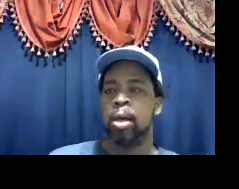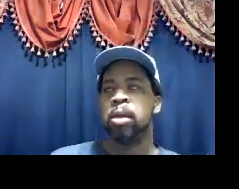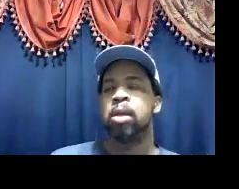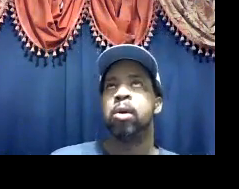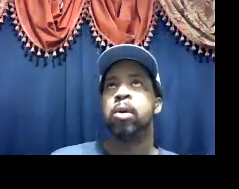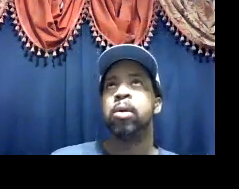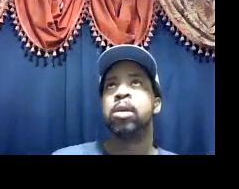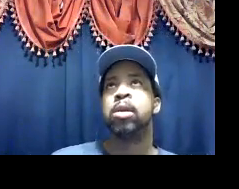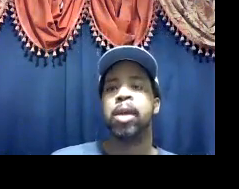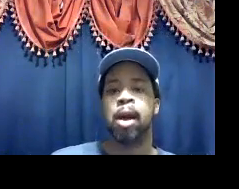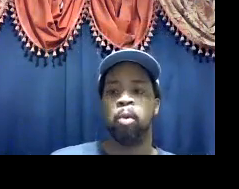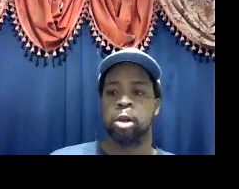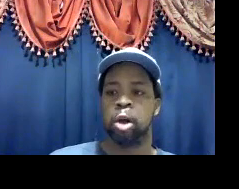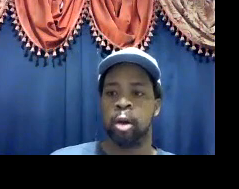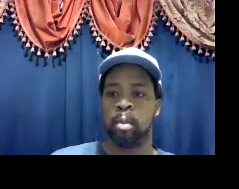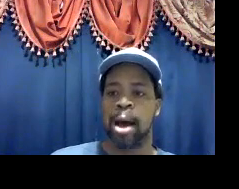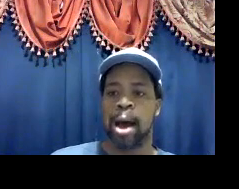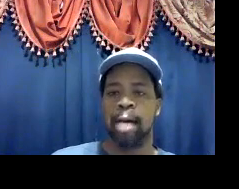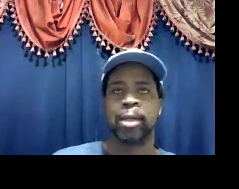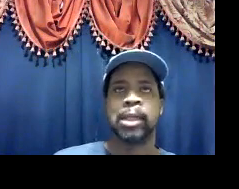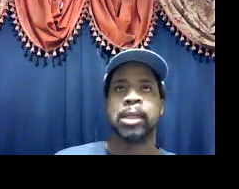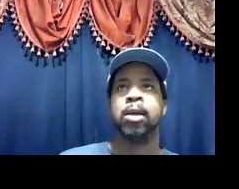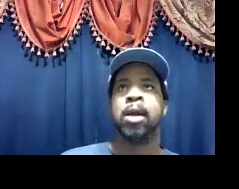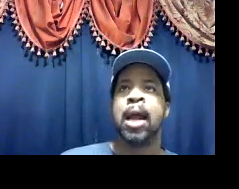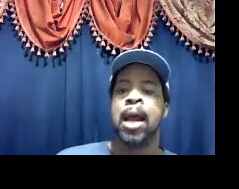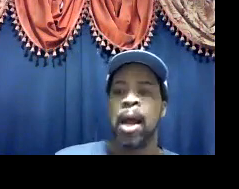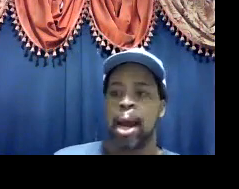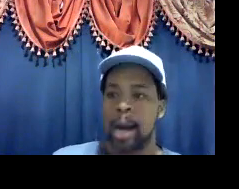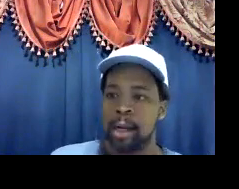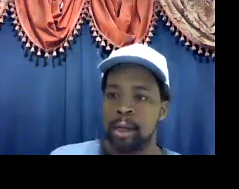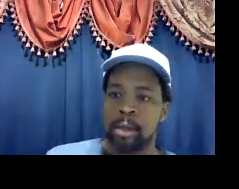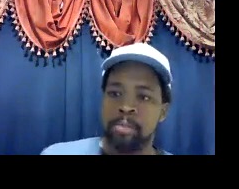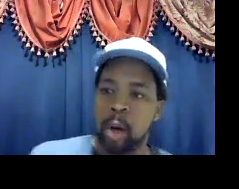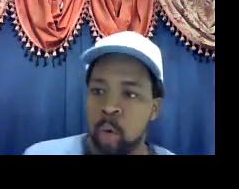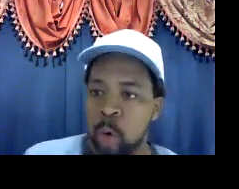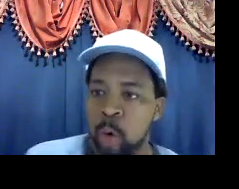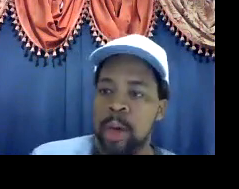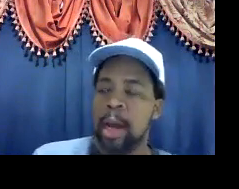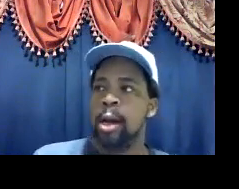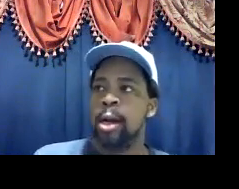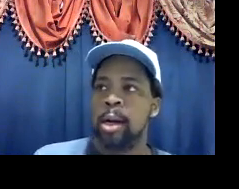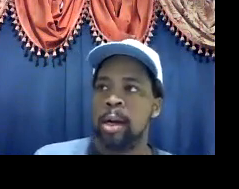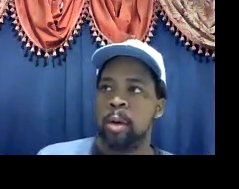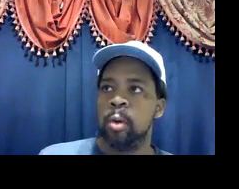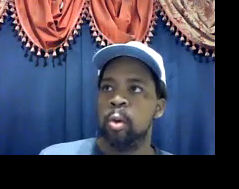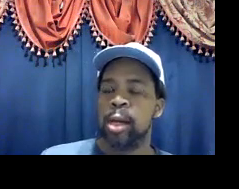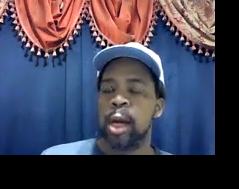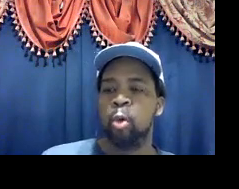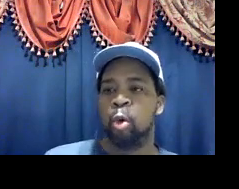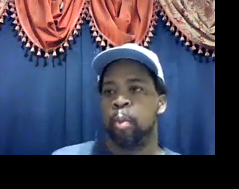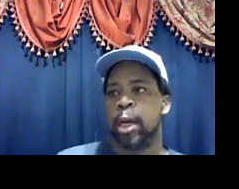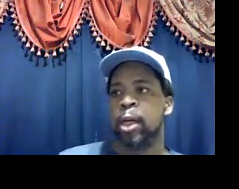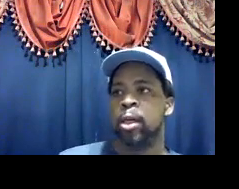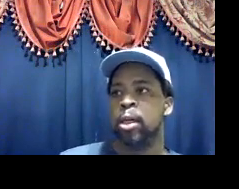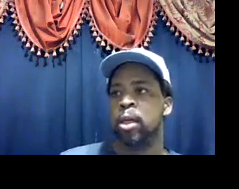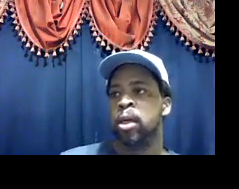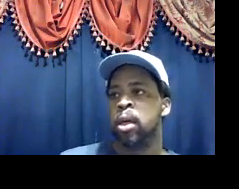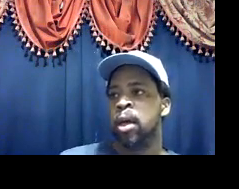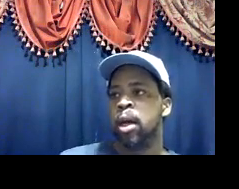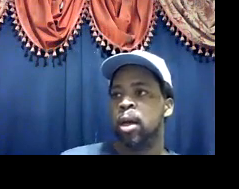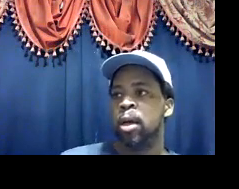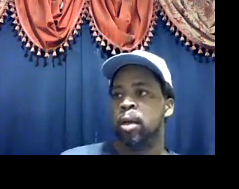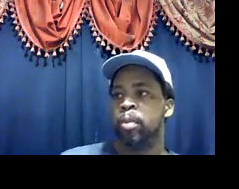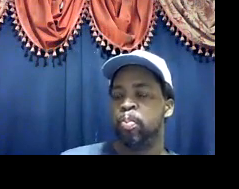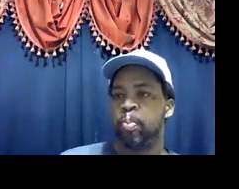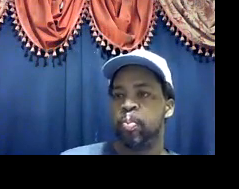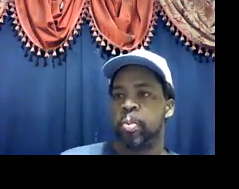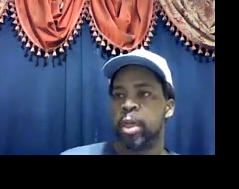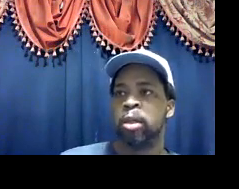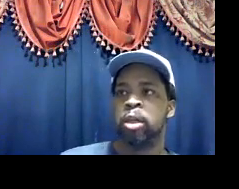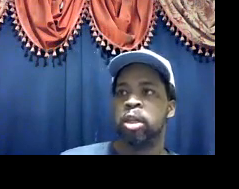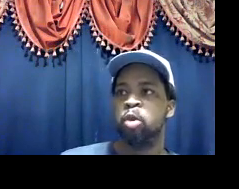It's tonight, we're talking about advocacy, and I looked up that word and what that word means is, is